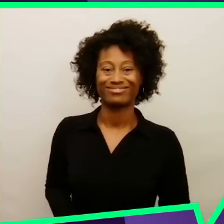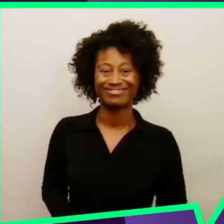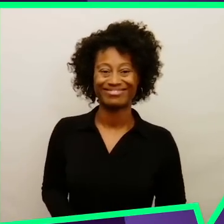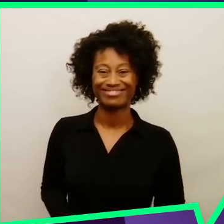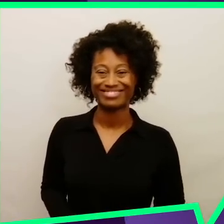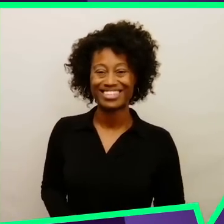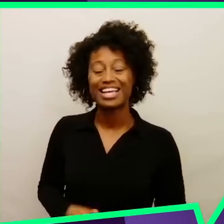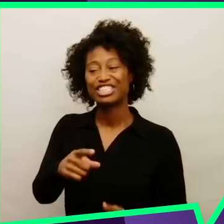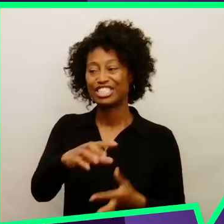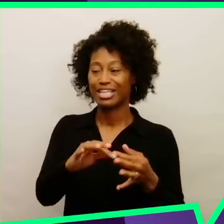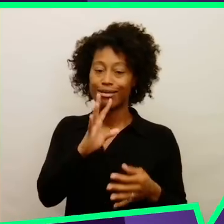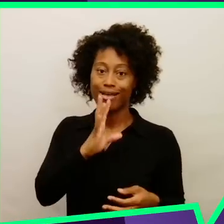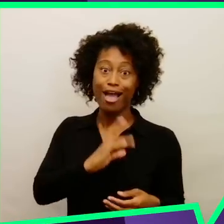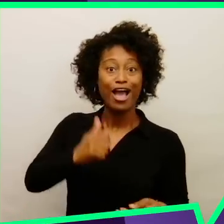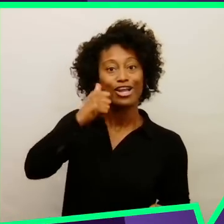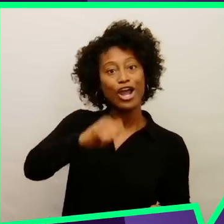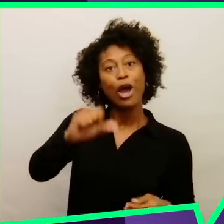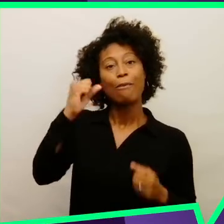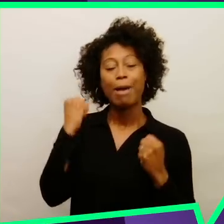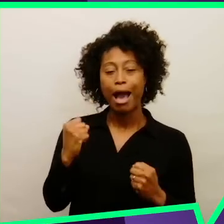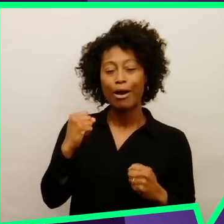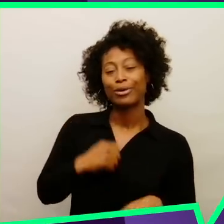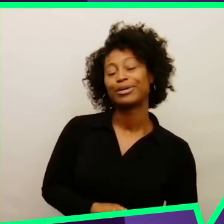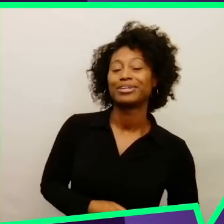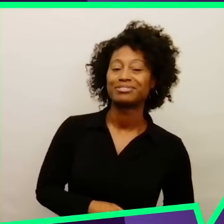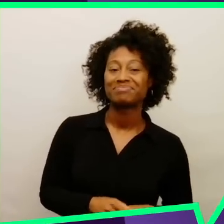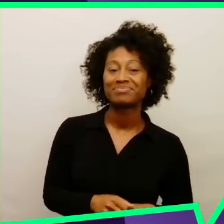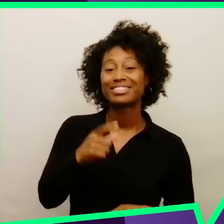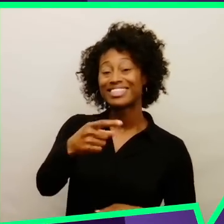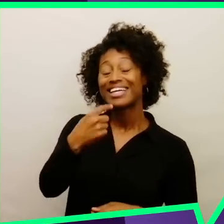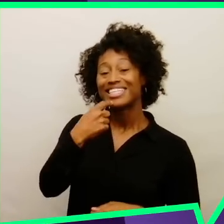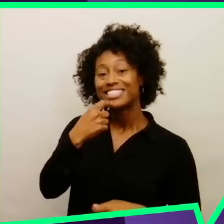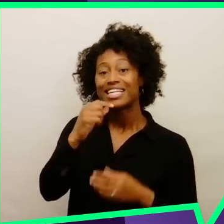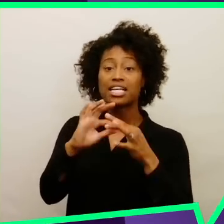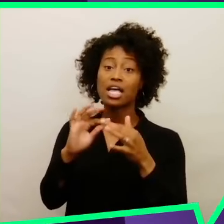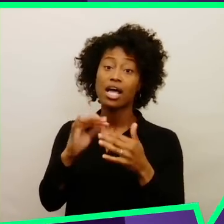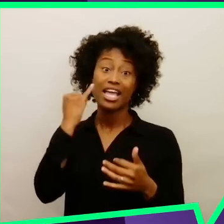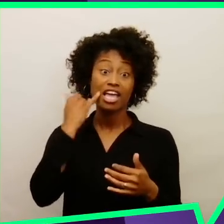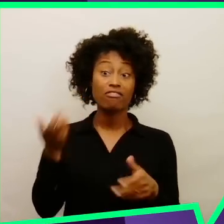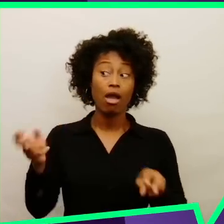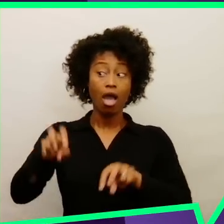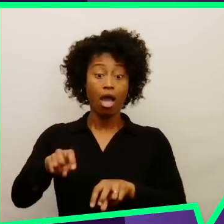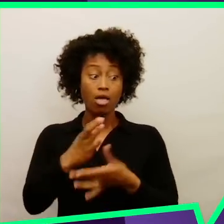That's right. Having somebody who works on a game sit side by side with you